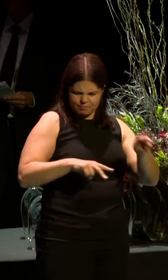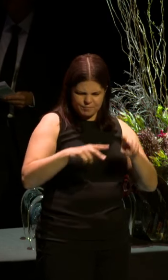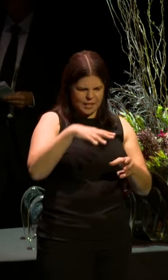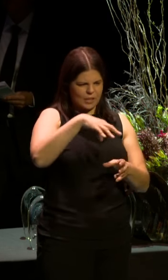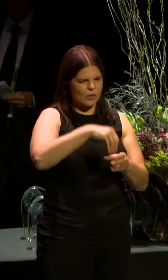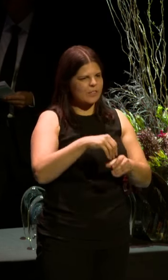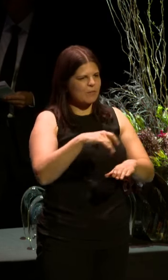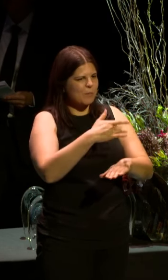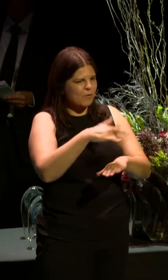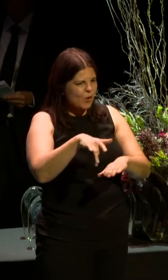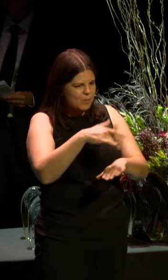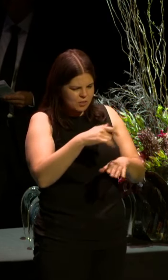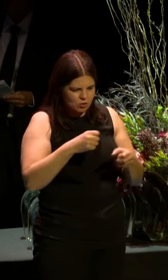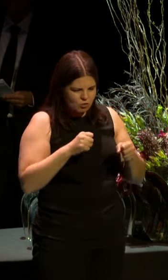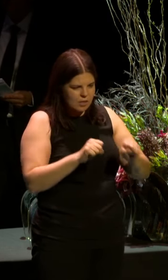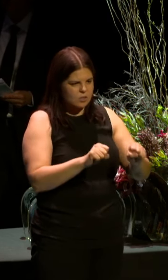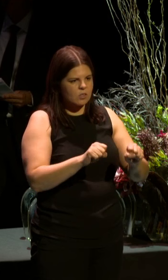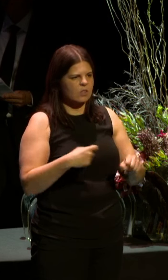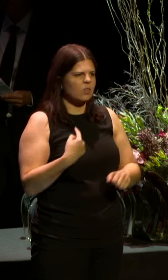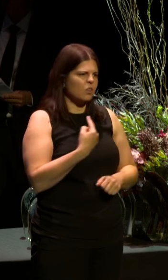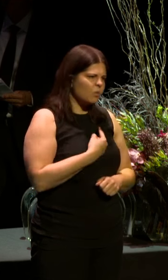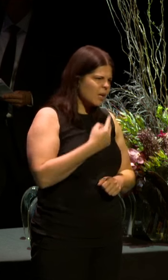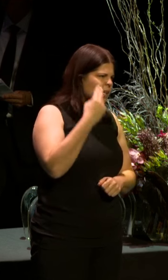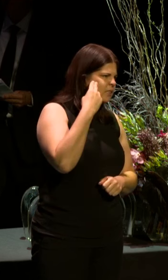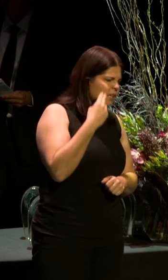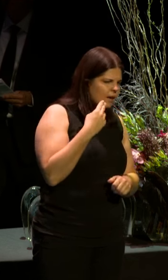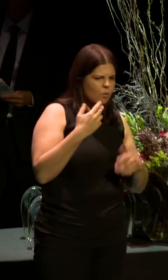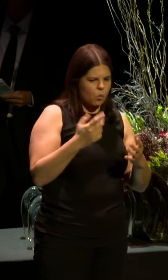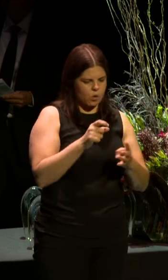that those of us who are deaf and disabled performers have developed,